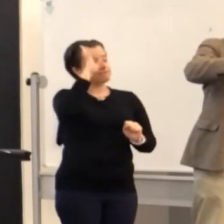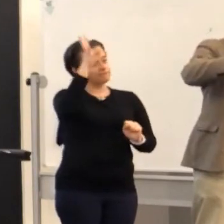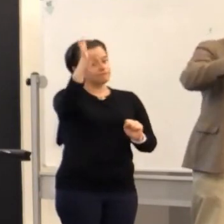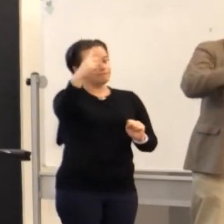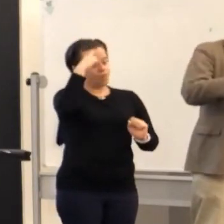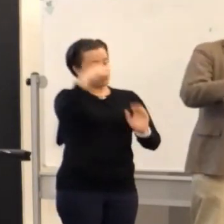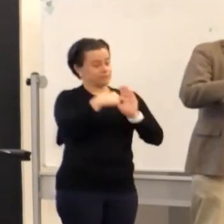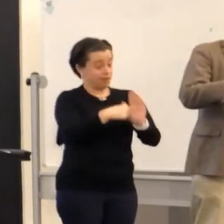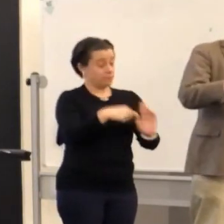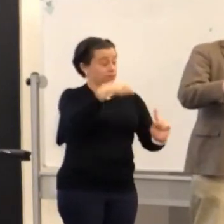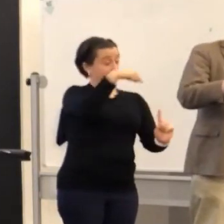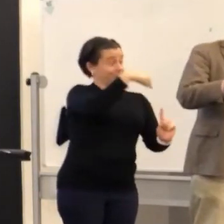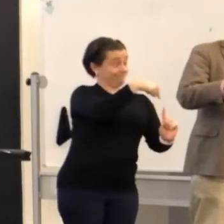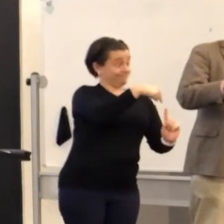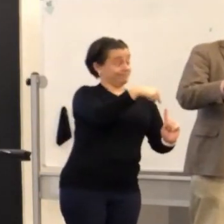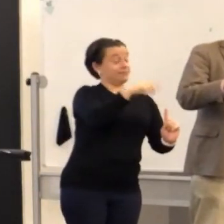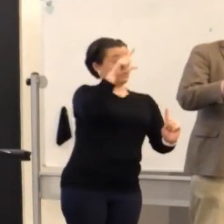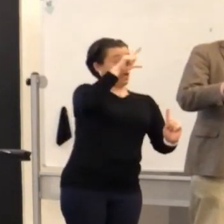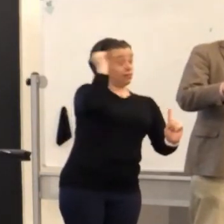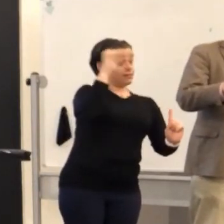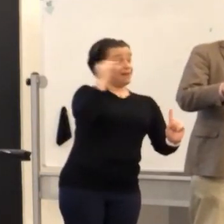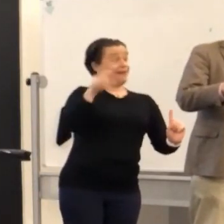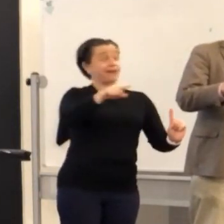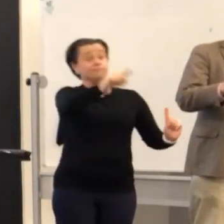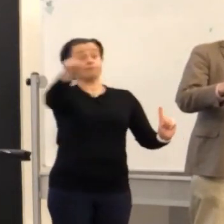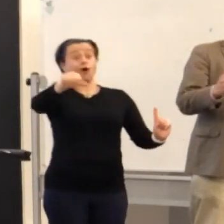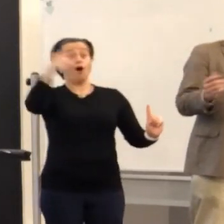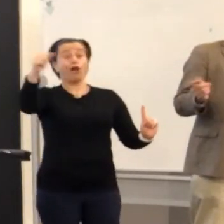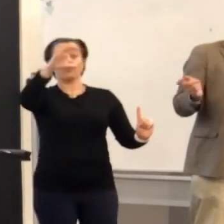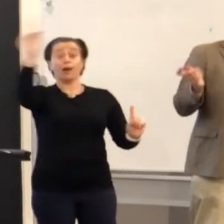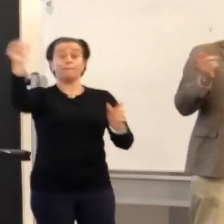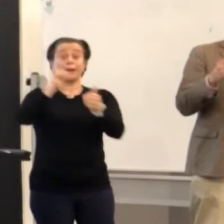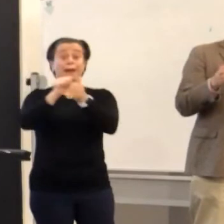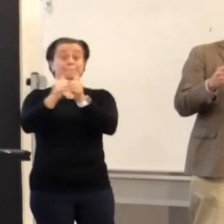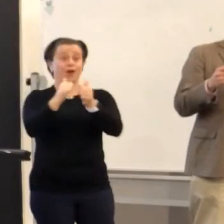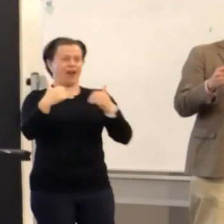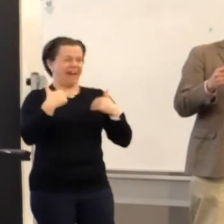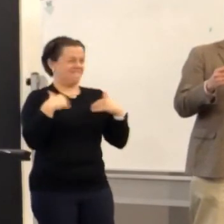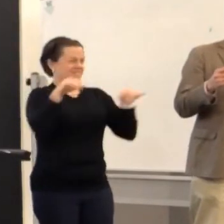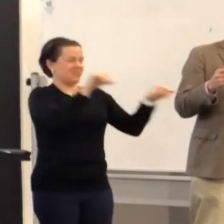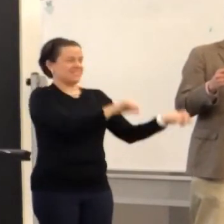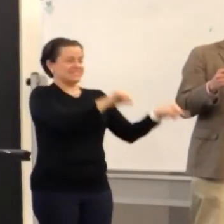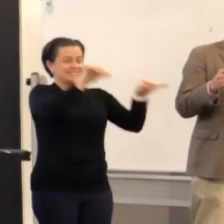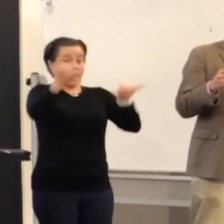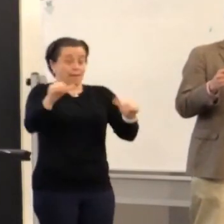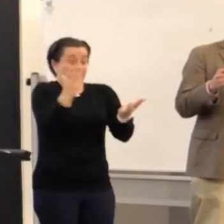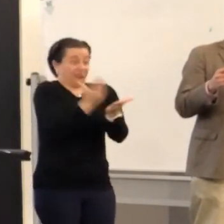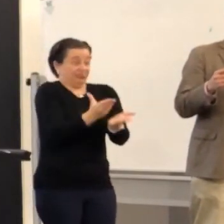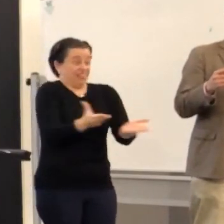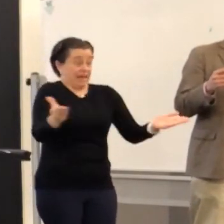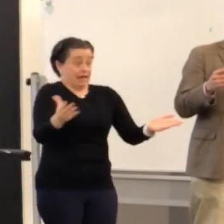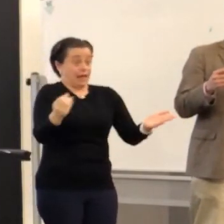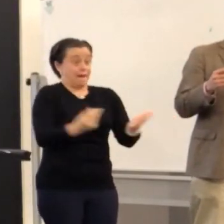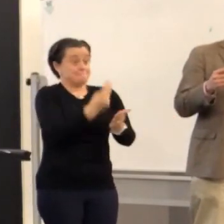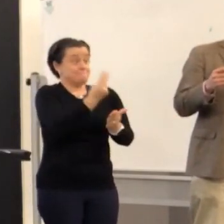are working on the same invention at the same time and both of you file patent applications for that invention,